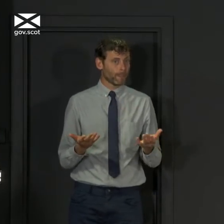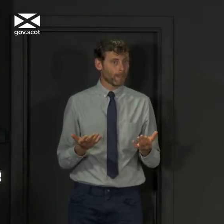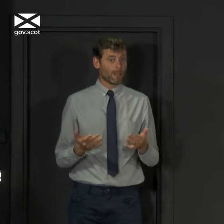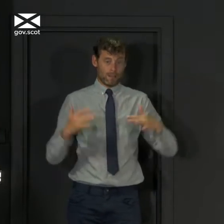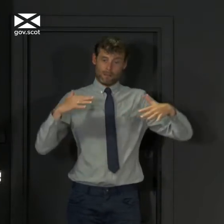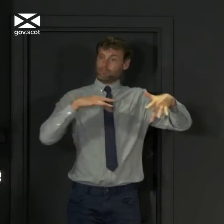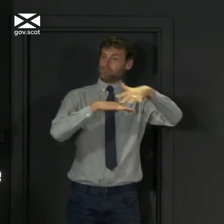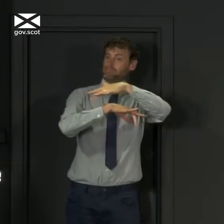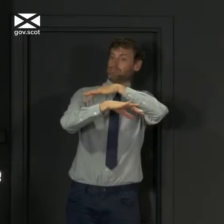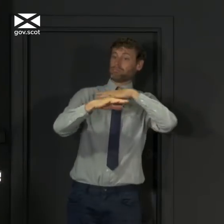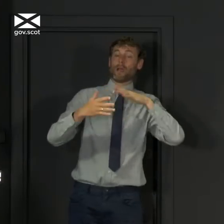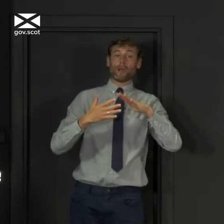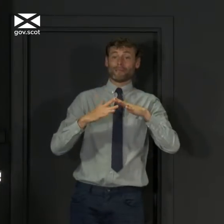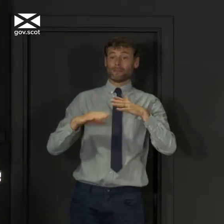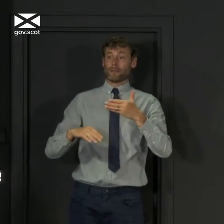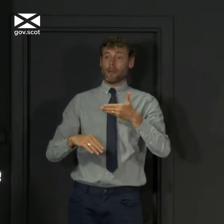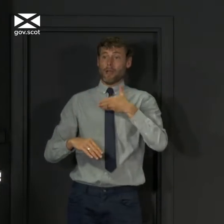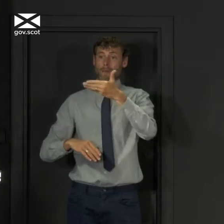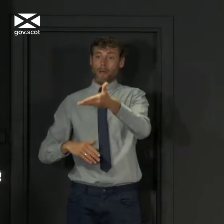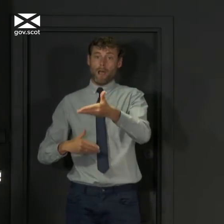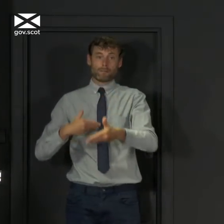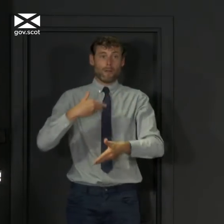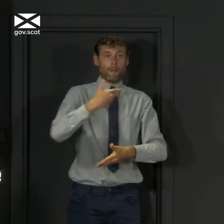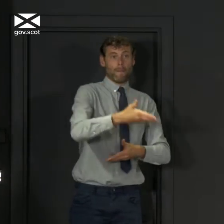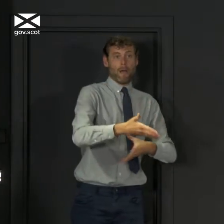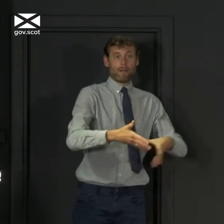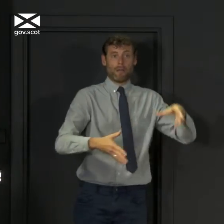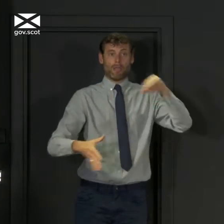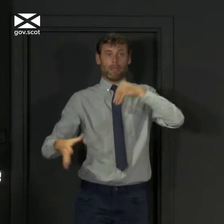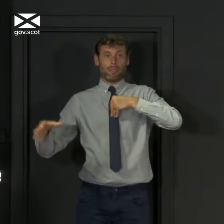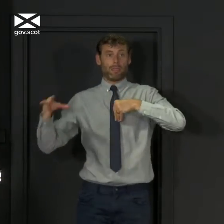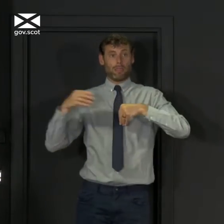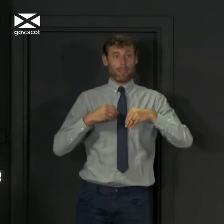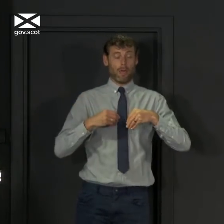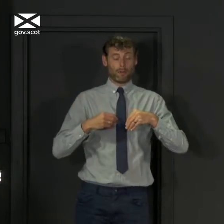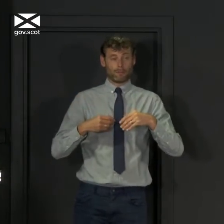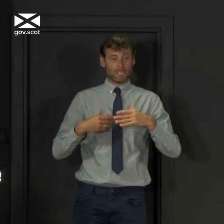the virus to spread and we know that's true outdoors as well as indoors. The risk might